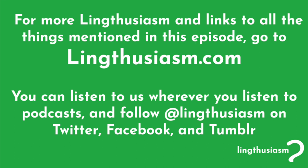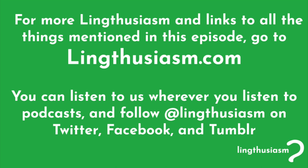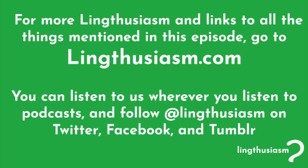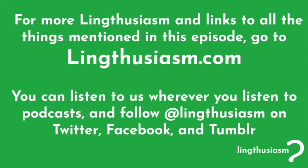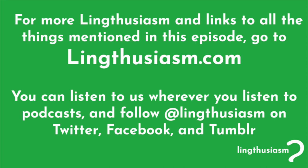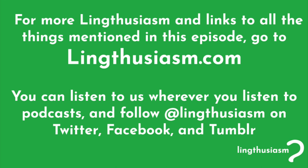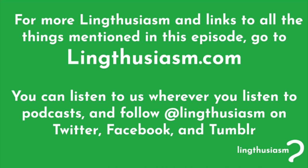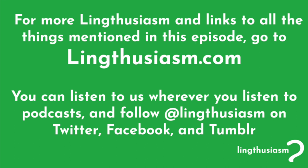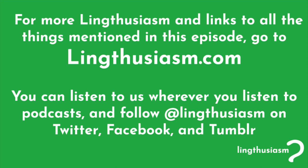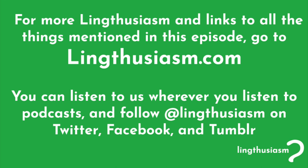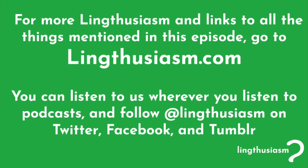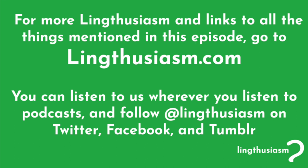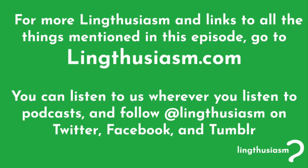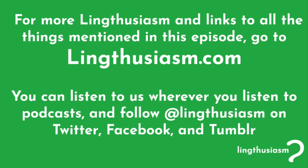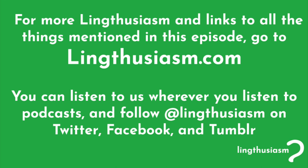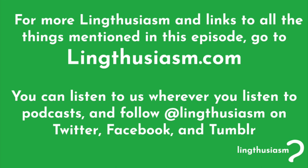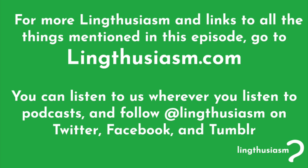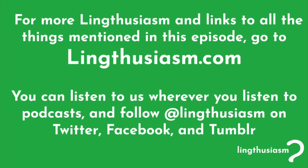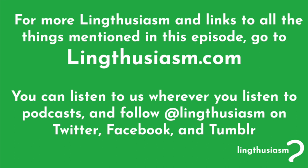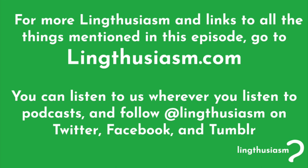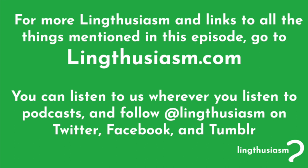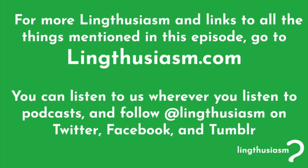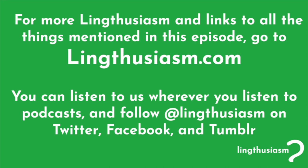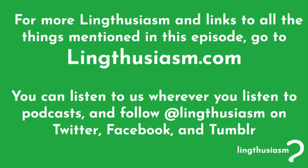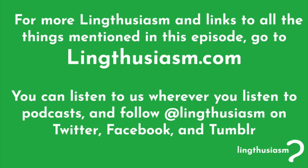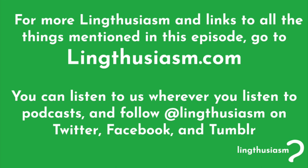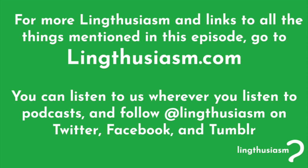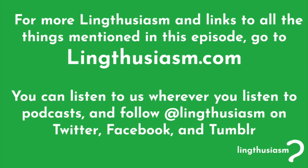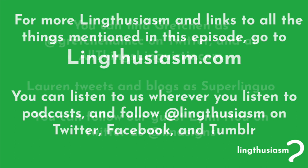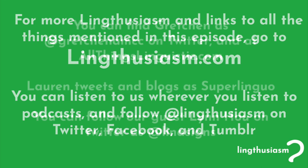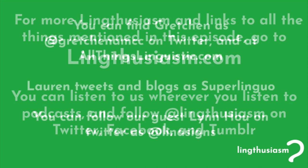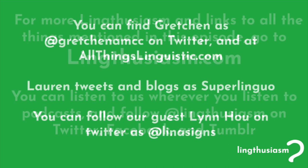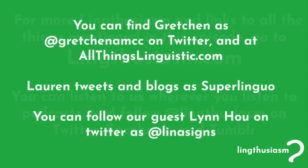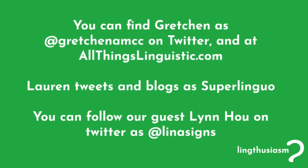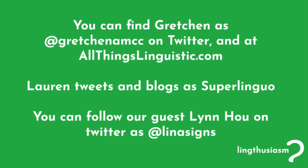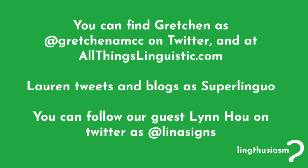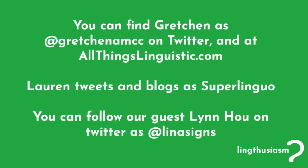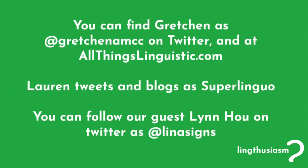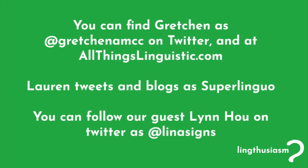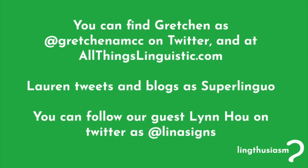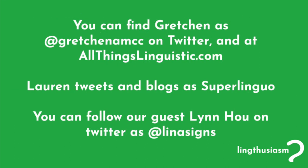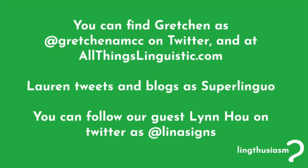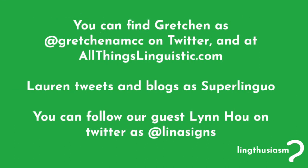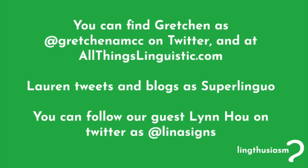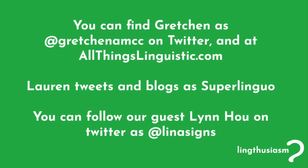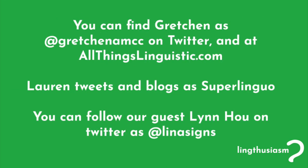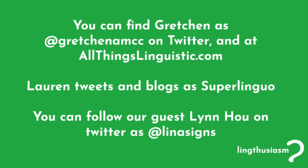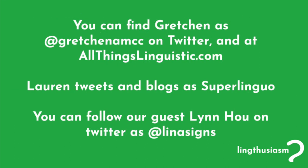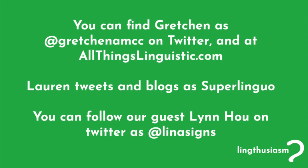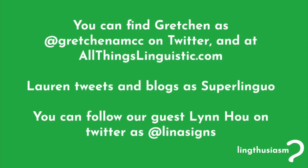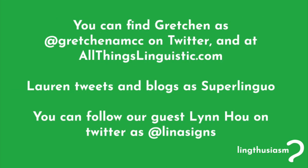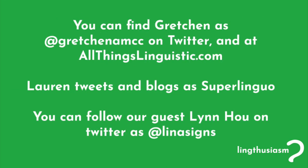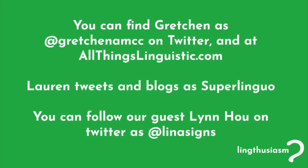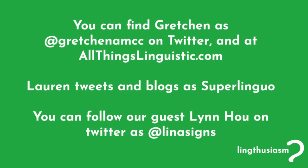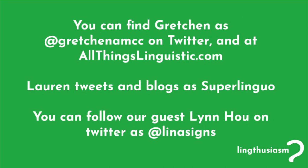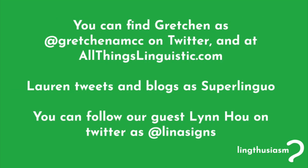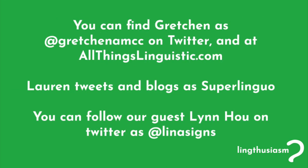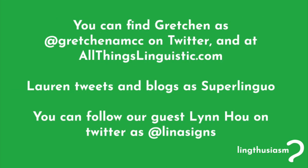You can get Lingthusiasm merch at lingthusiasm.com/merch. I can be found as @GretchenAMcC on Twitter